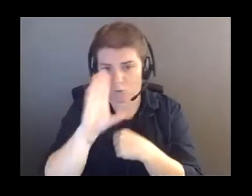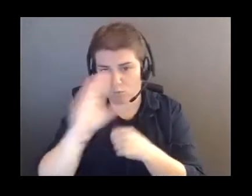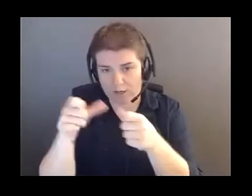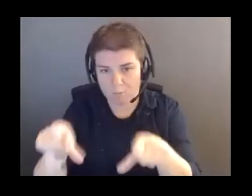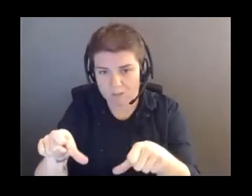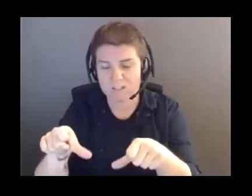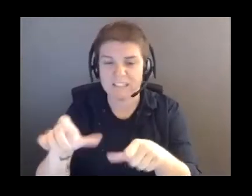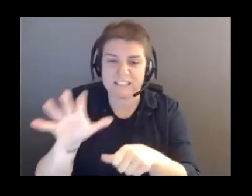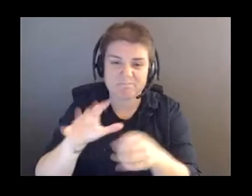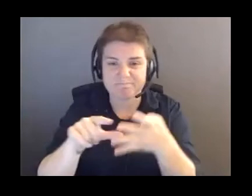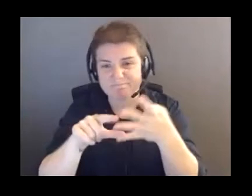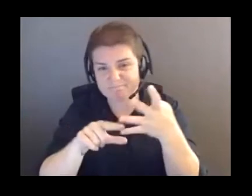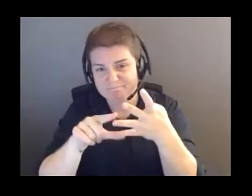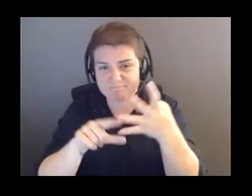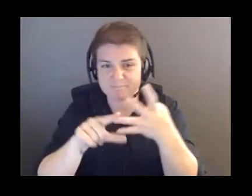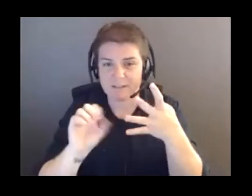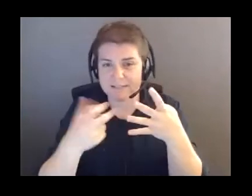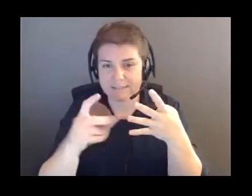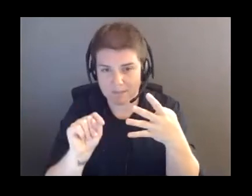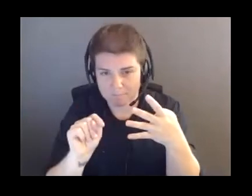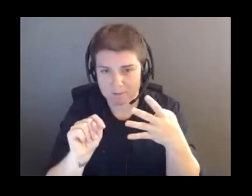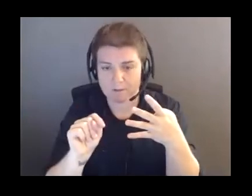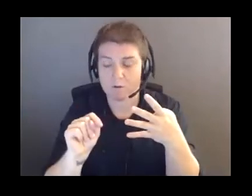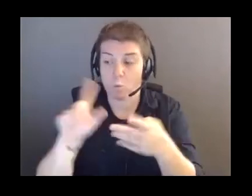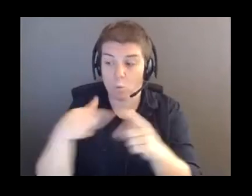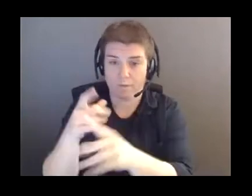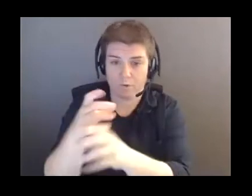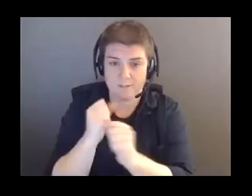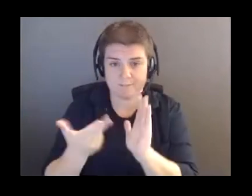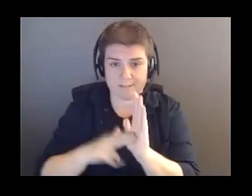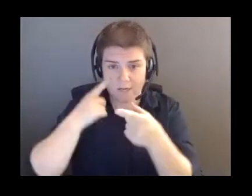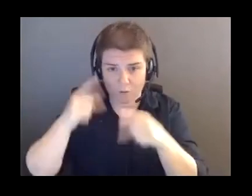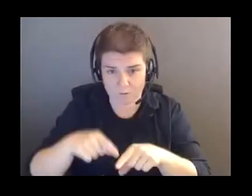to late September 2021, as signed agreements are received. This processing time can take